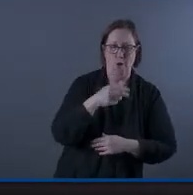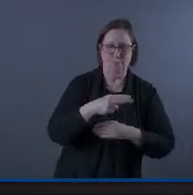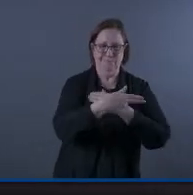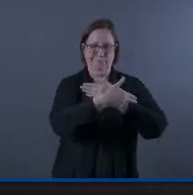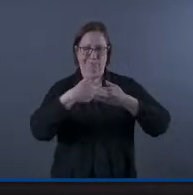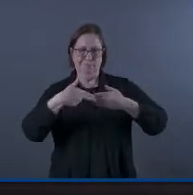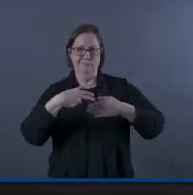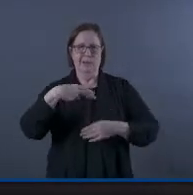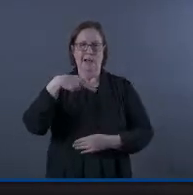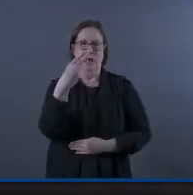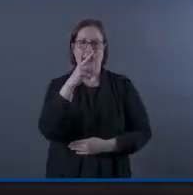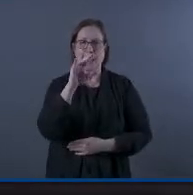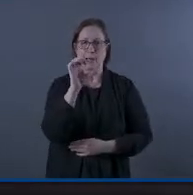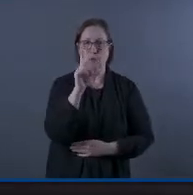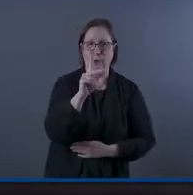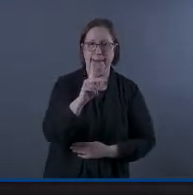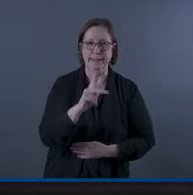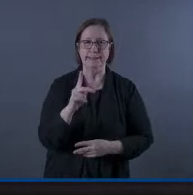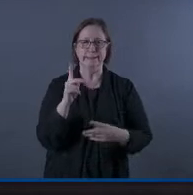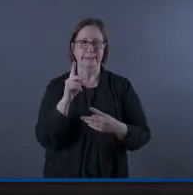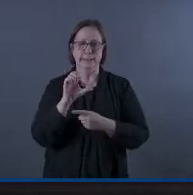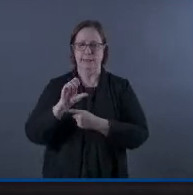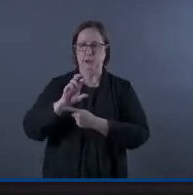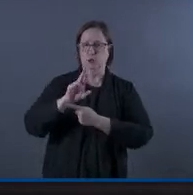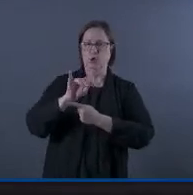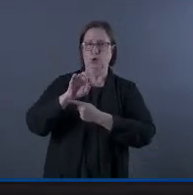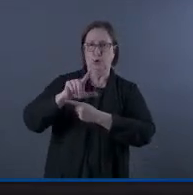Yeah, so the groups included as high risk critical workers